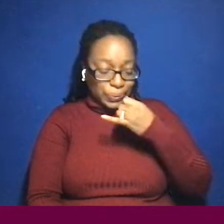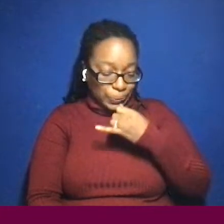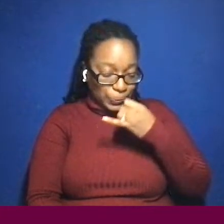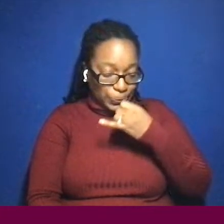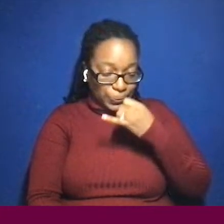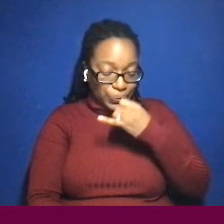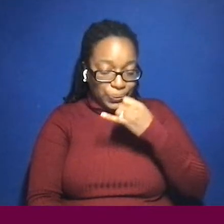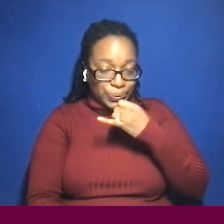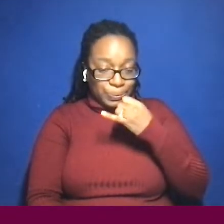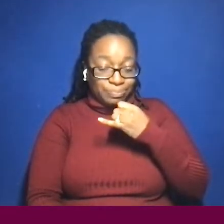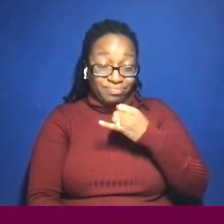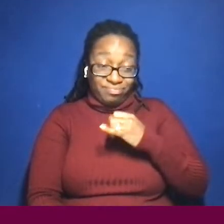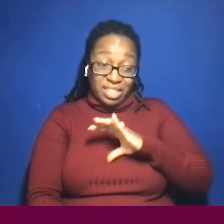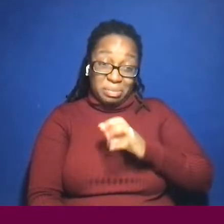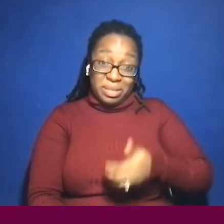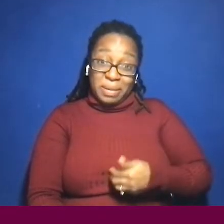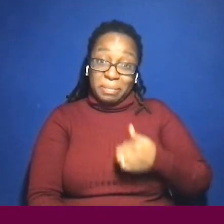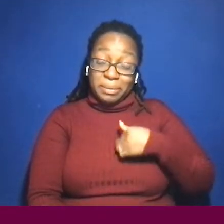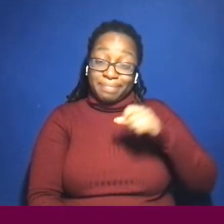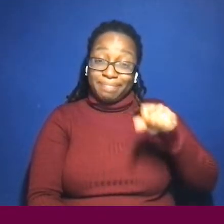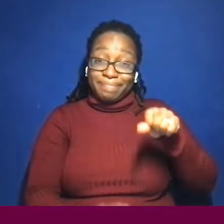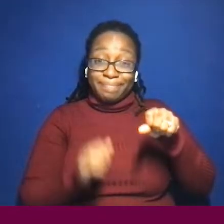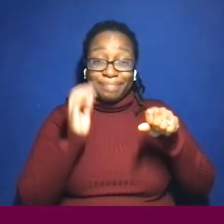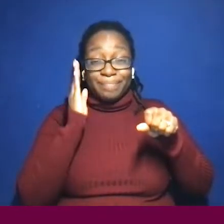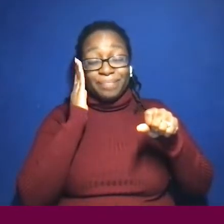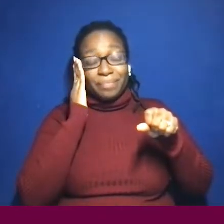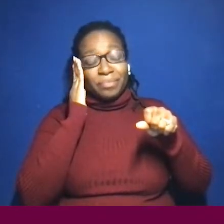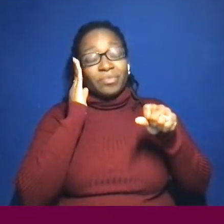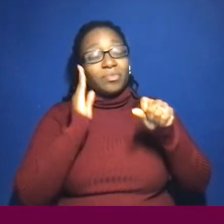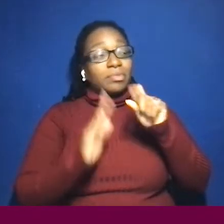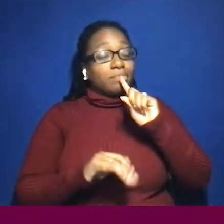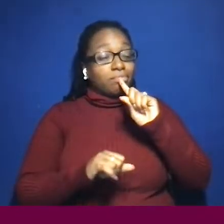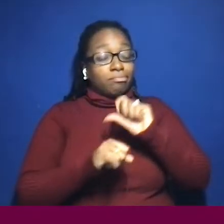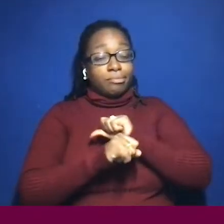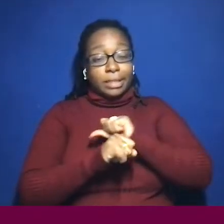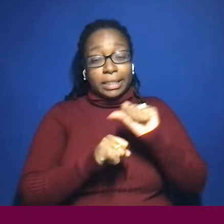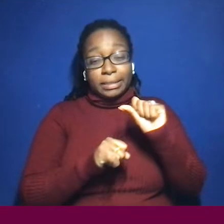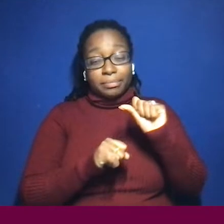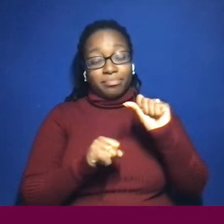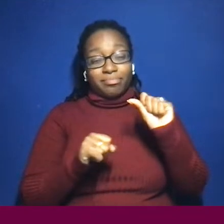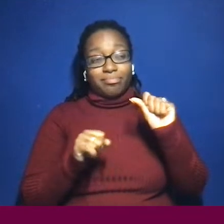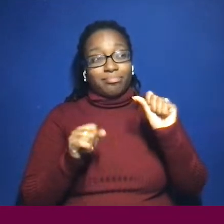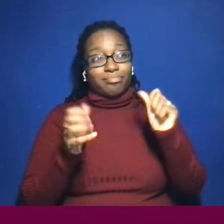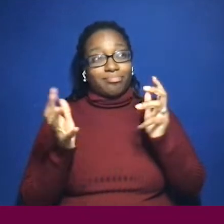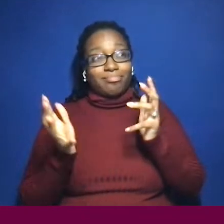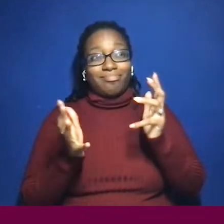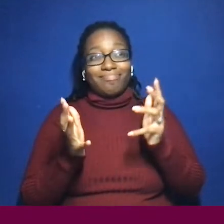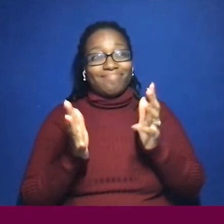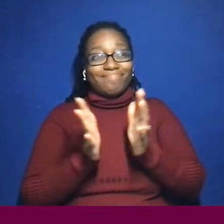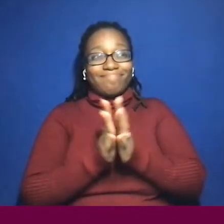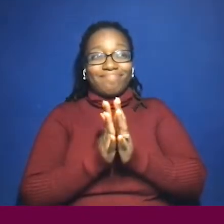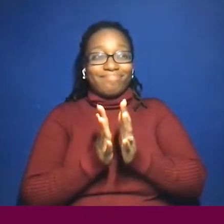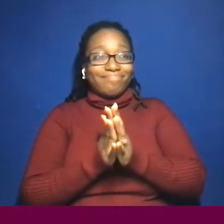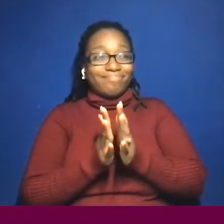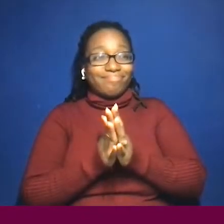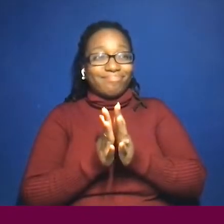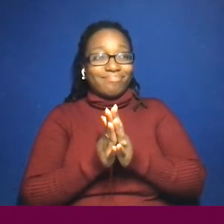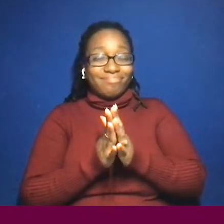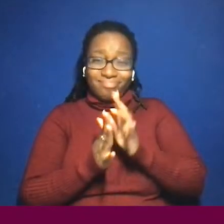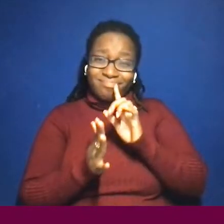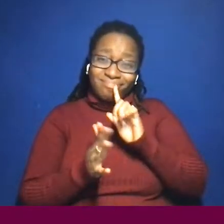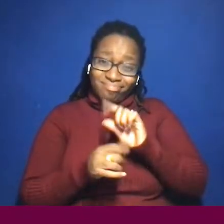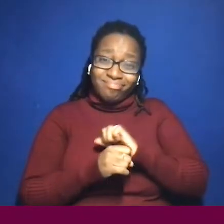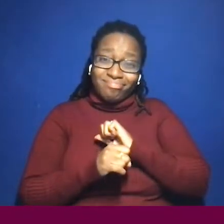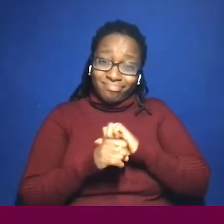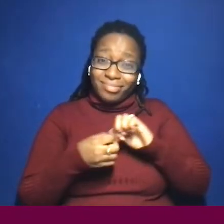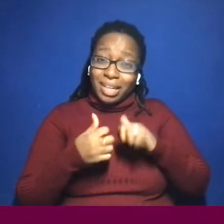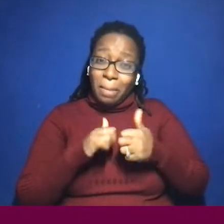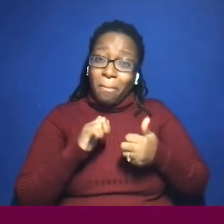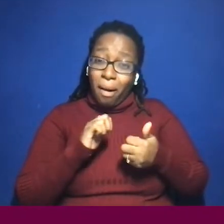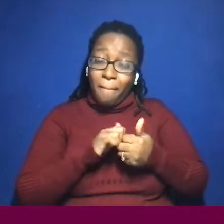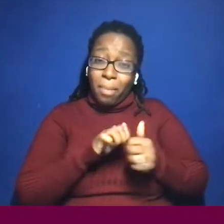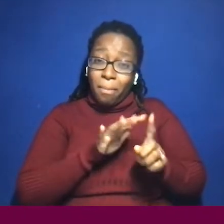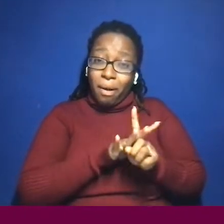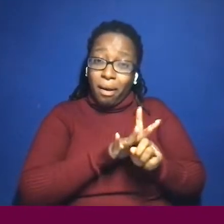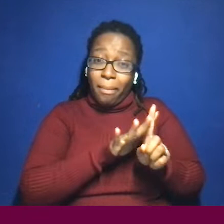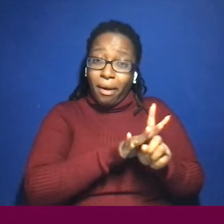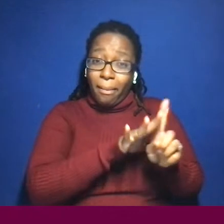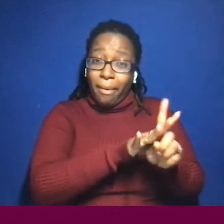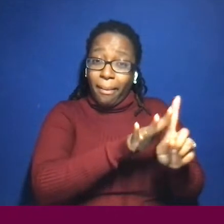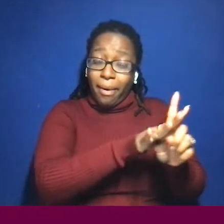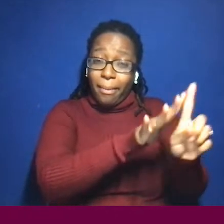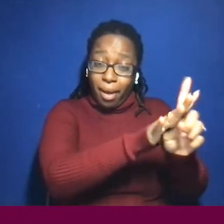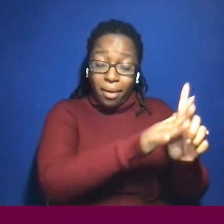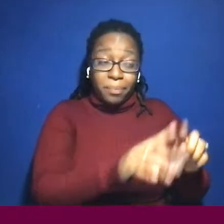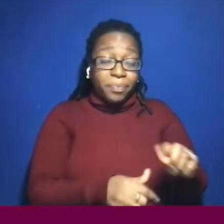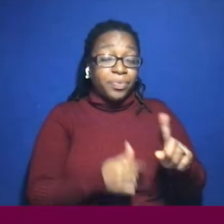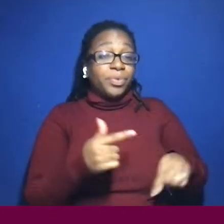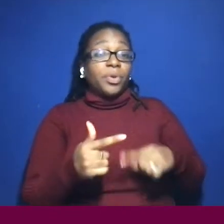and upsetting and deeply problematic. And so I actually volunteered after Katrina with a